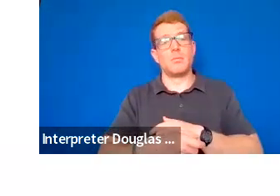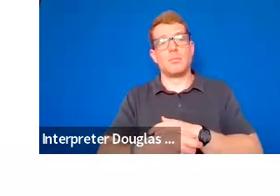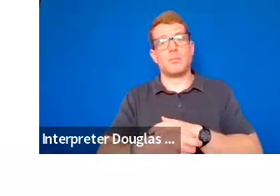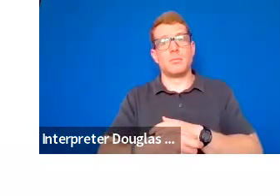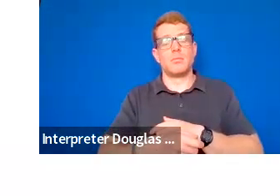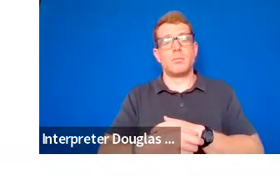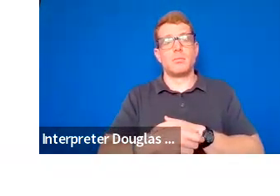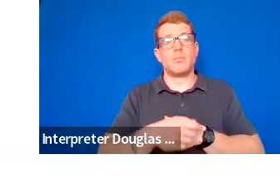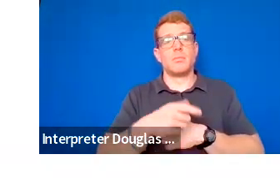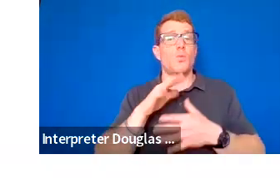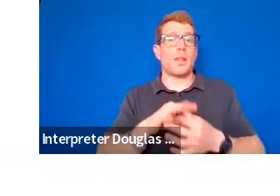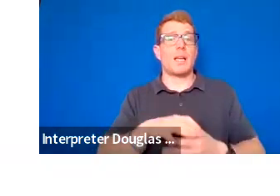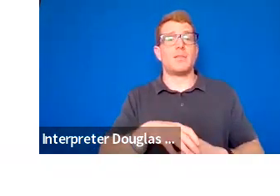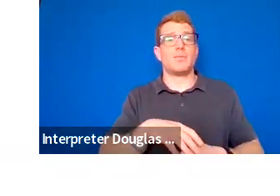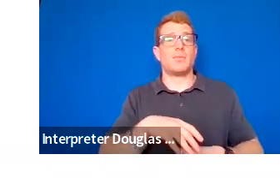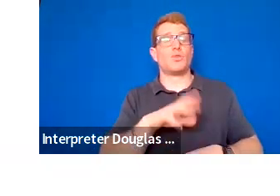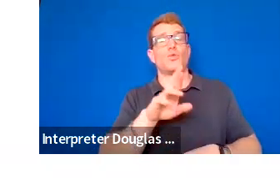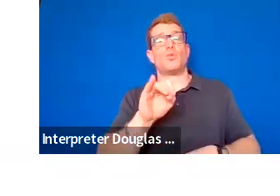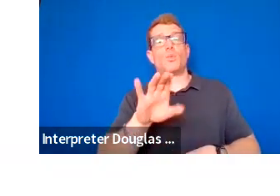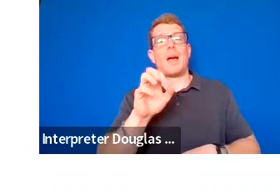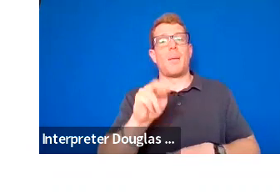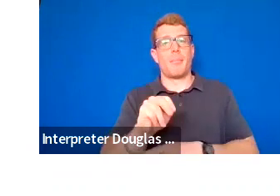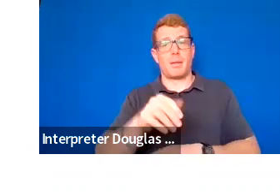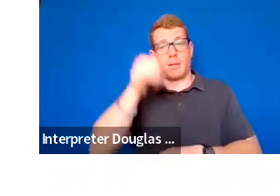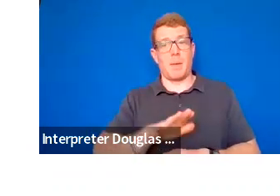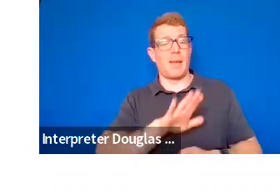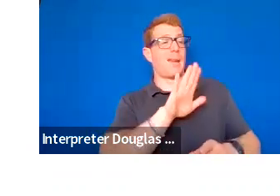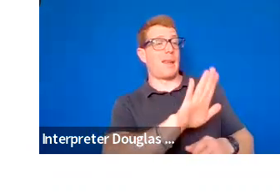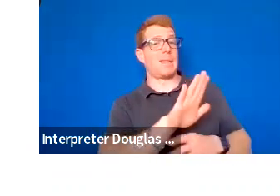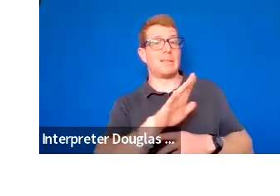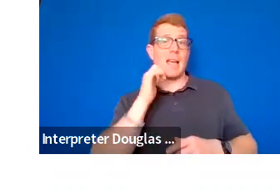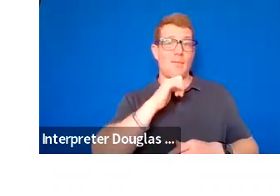But in doing so that other pocket costs can be extended to